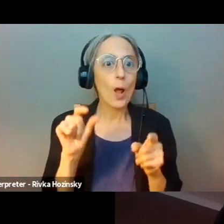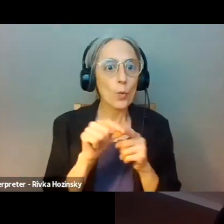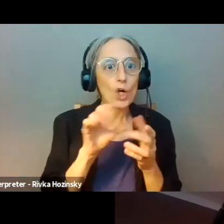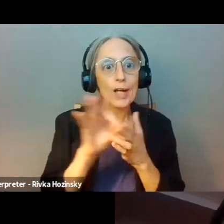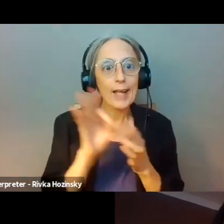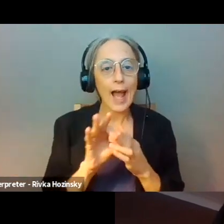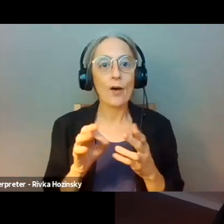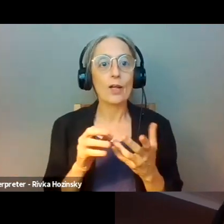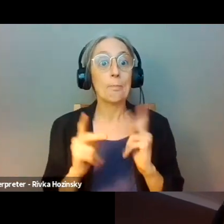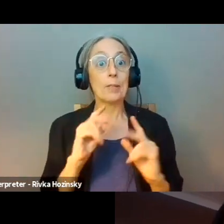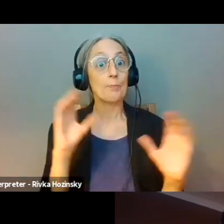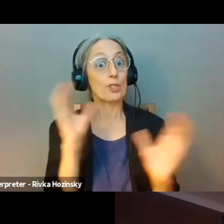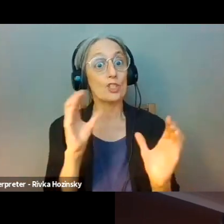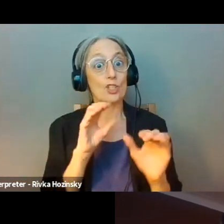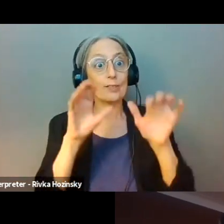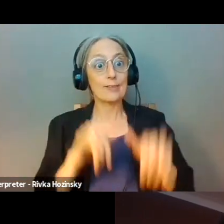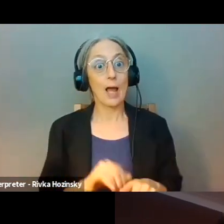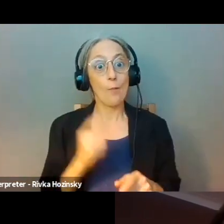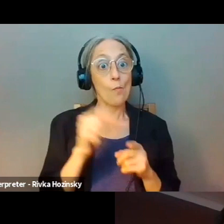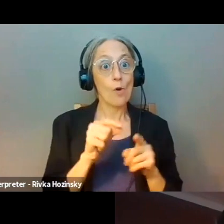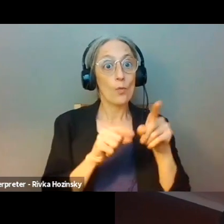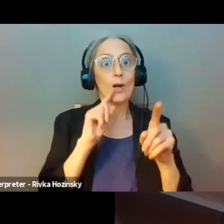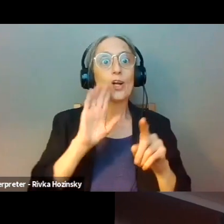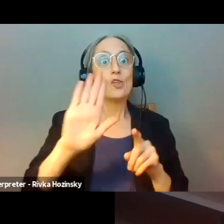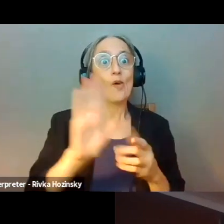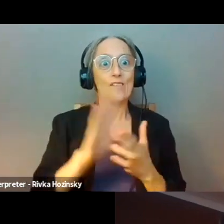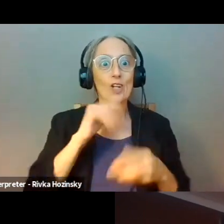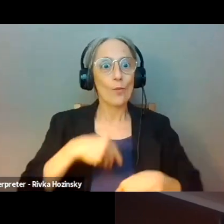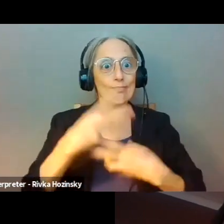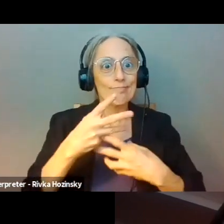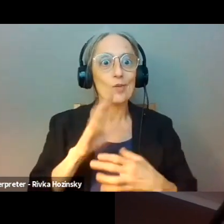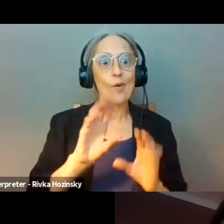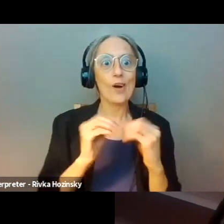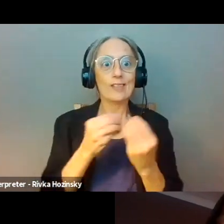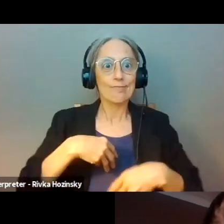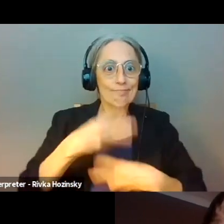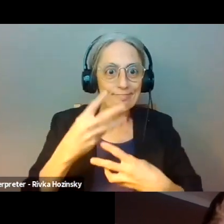those levels of detail with text you have, it optimizes what results when someone is searching.